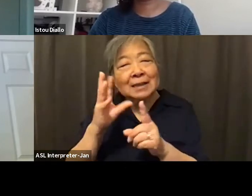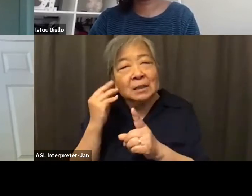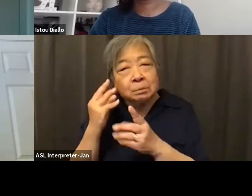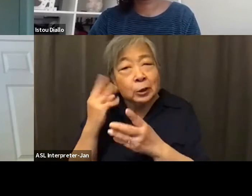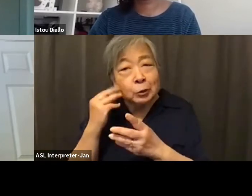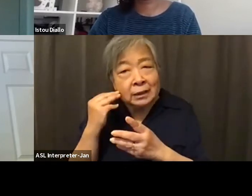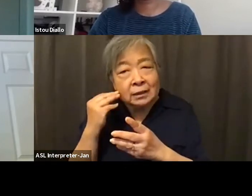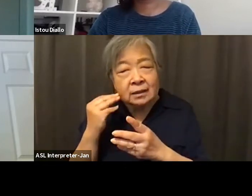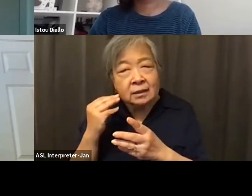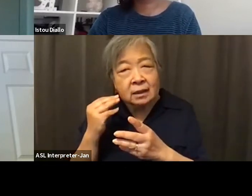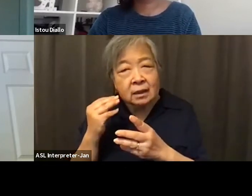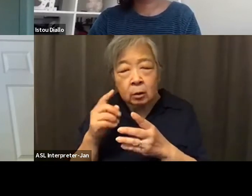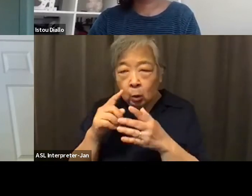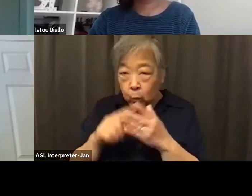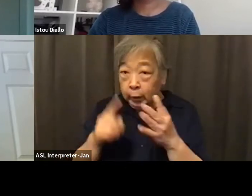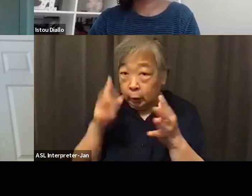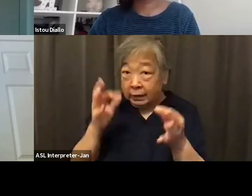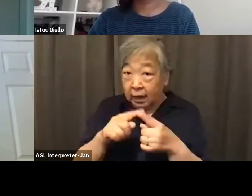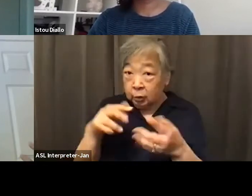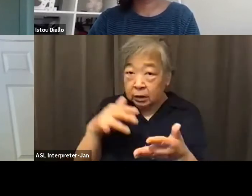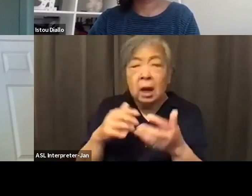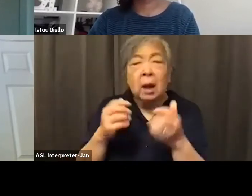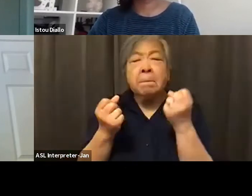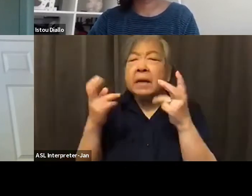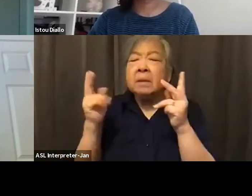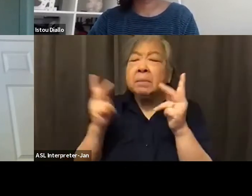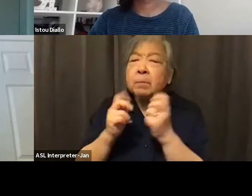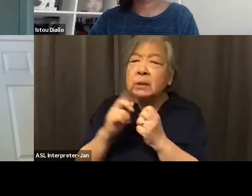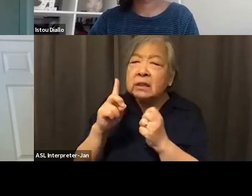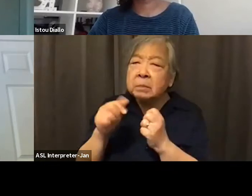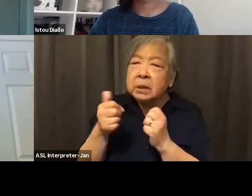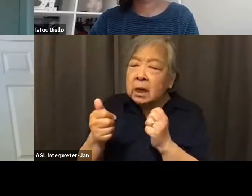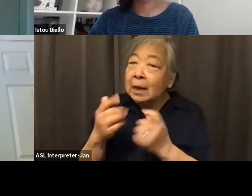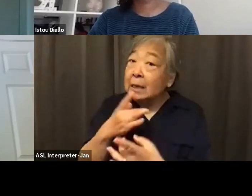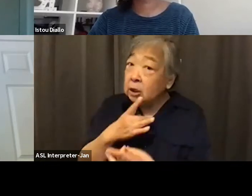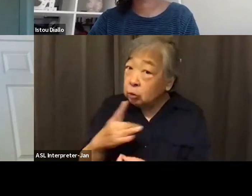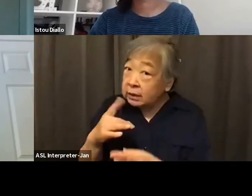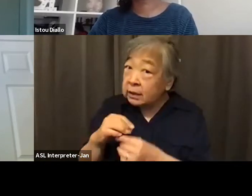A lot of people with disabilities have an interest in disability either a personal interest